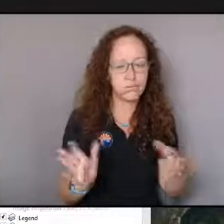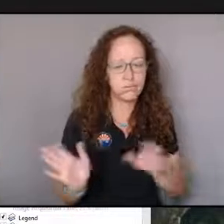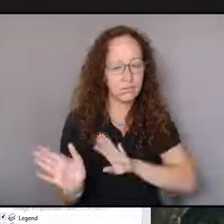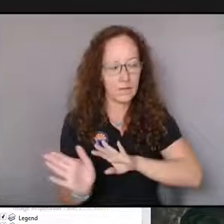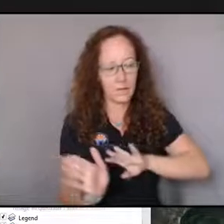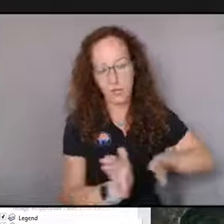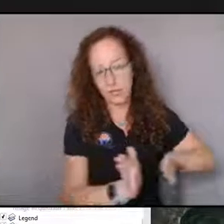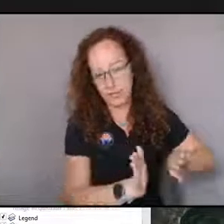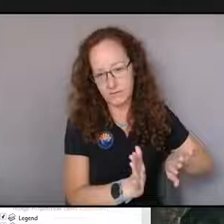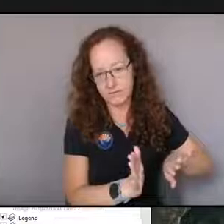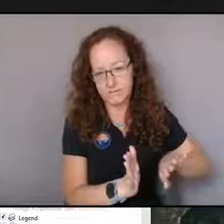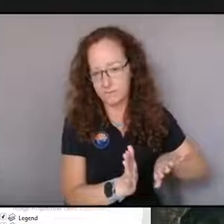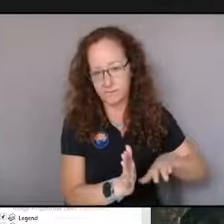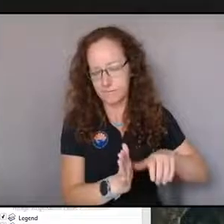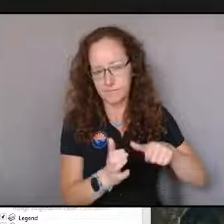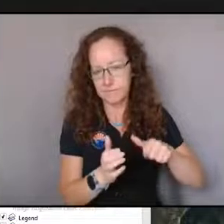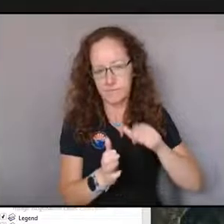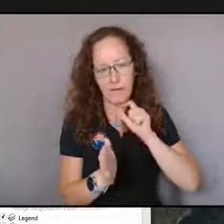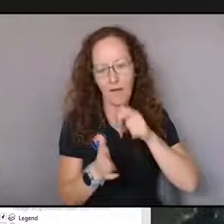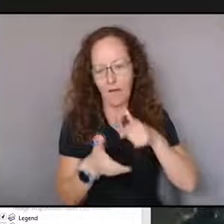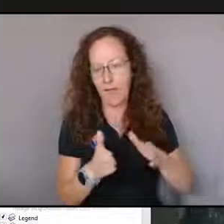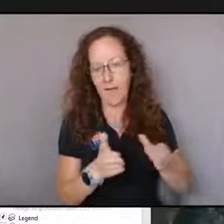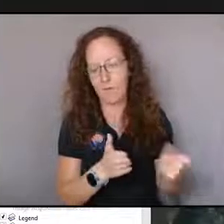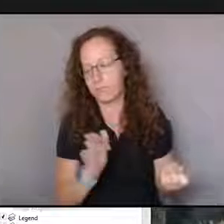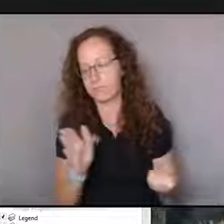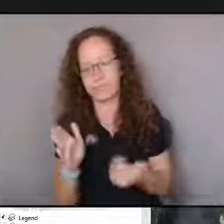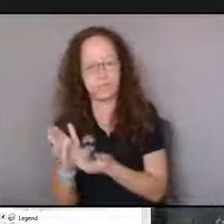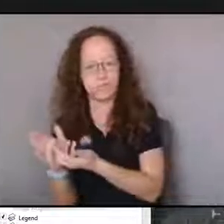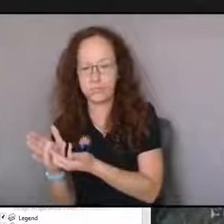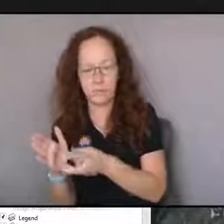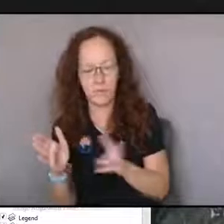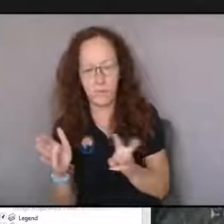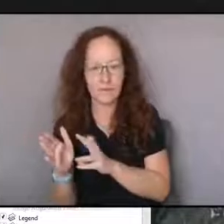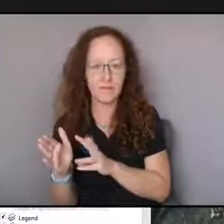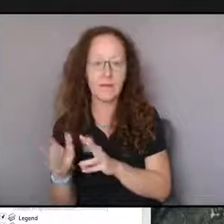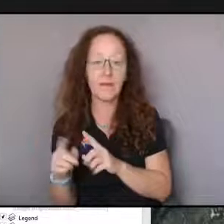IT BACK INTO ITSELF. AND NOT ALLOWING IT TO REALLY GROW TO THE WEST AT ALL.